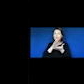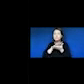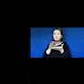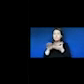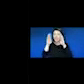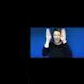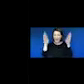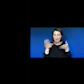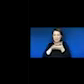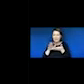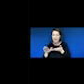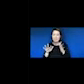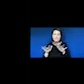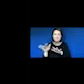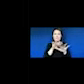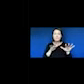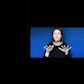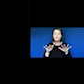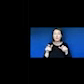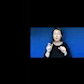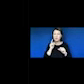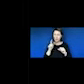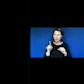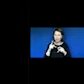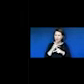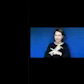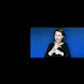on and they were expanding their team.